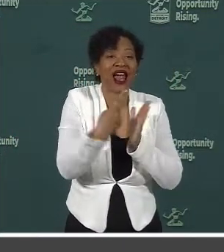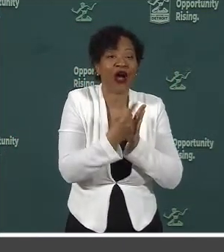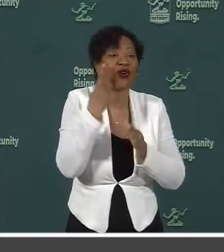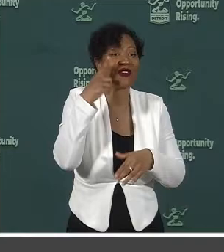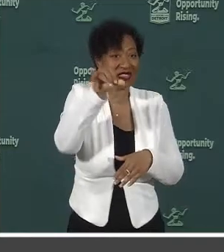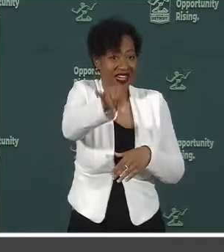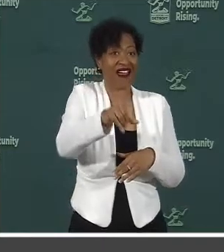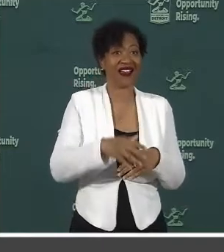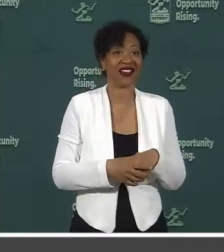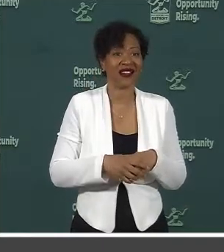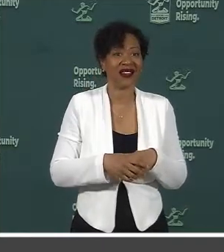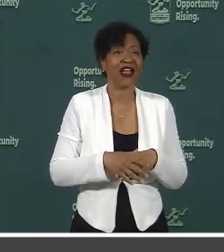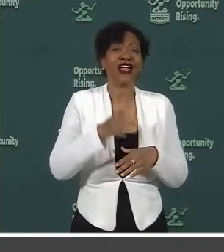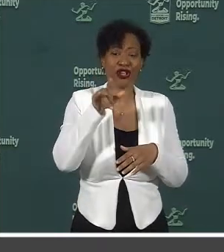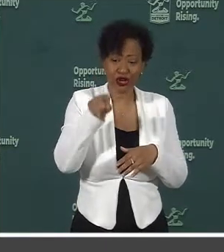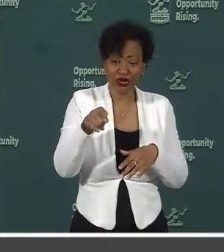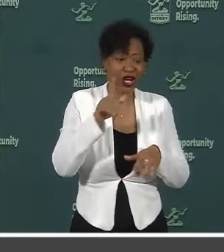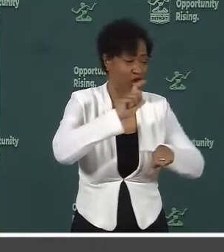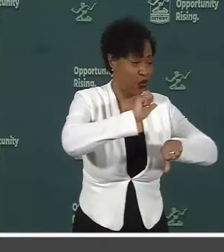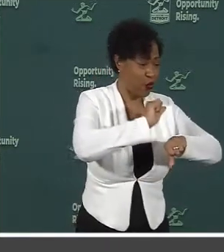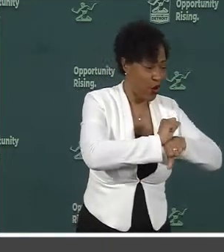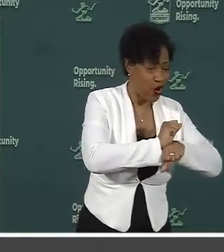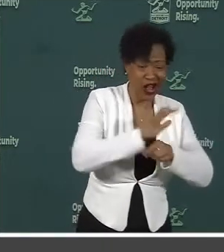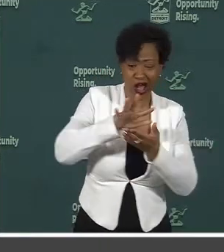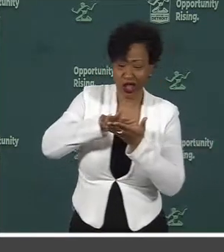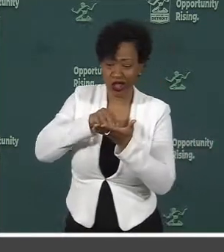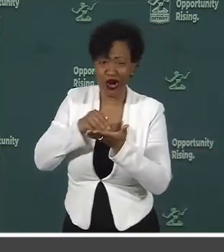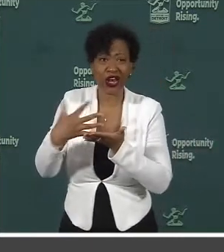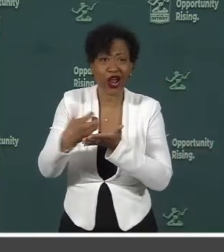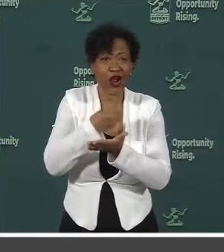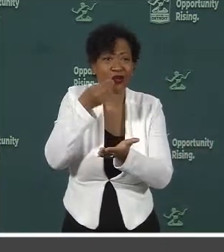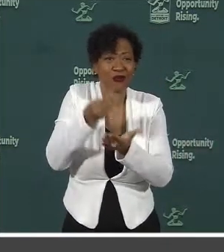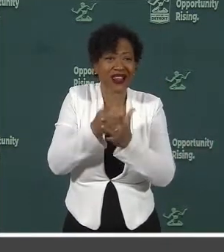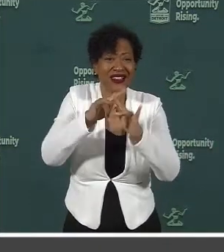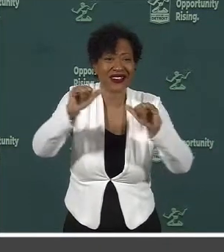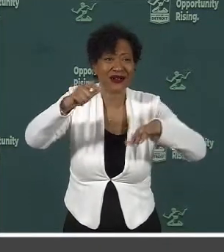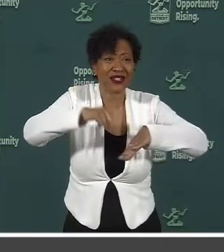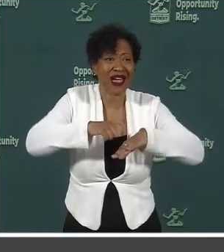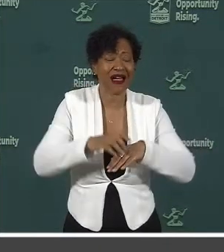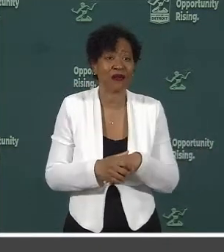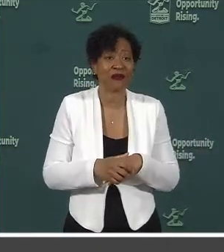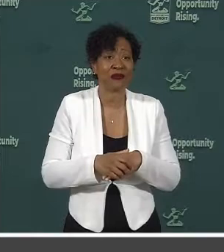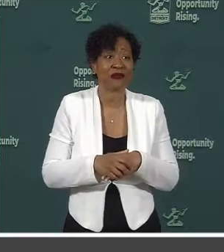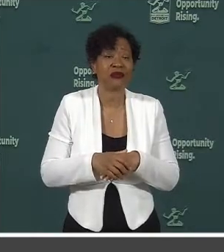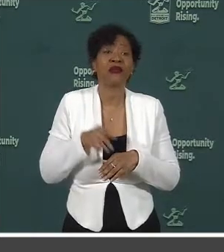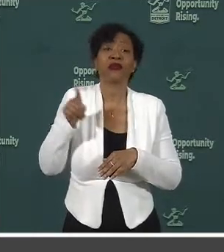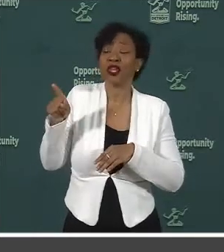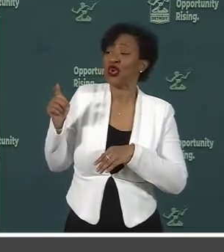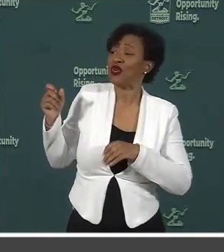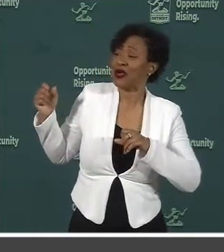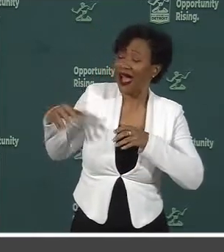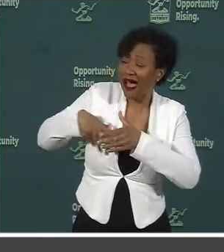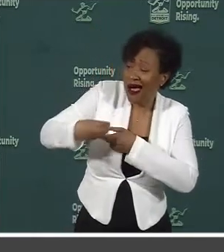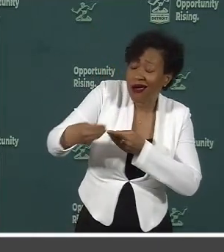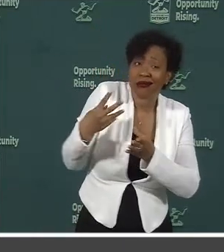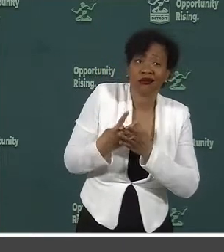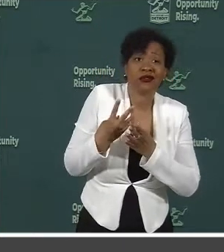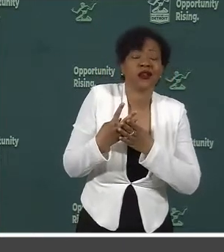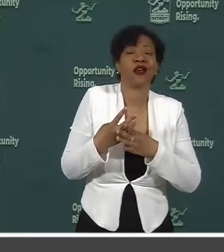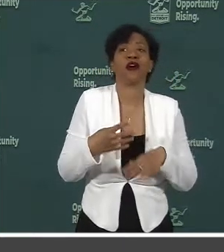SKILLS RAISED IF YOU ARE RETURNING CITIZEN THERE ARE A LOT OF COMPANIES IN THIS TOWN THAT RECOGNIZE THE VALUE OF RETURNING CITIZEN DETROIT AT